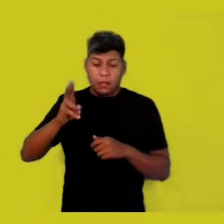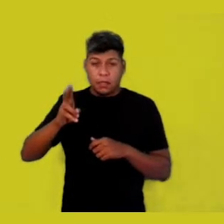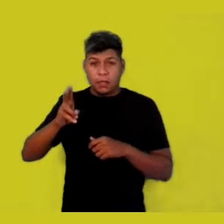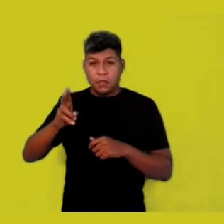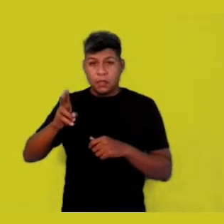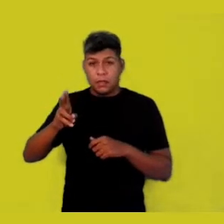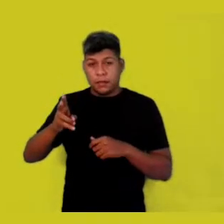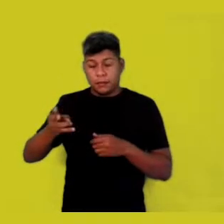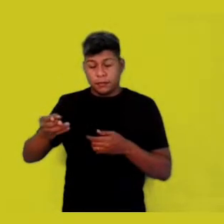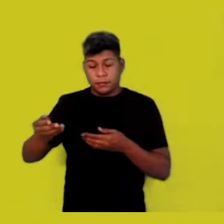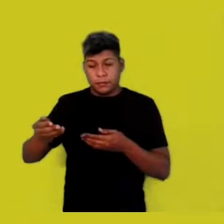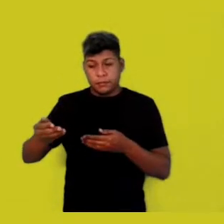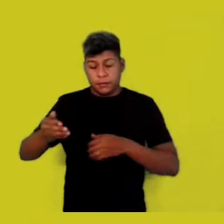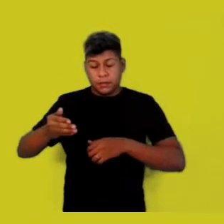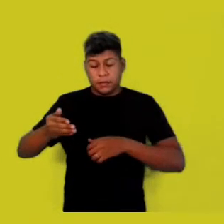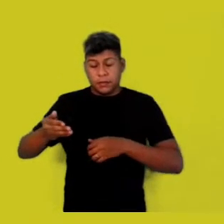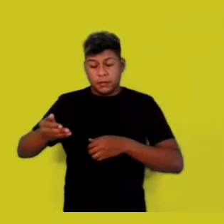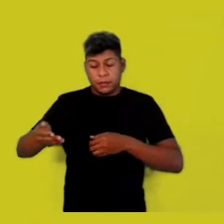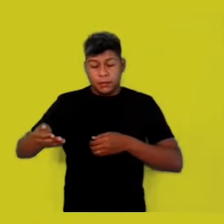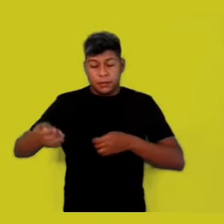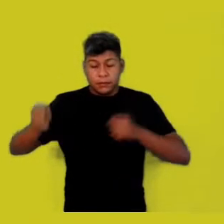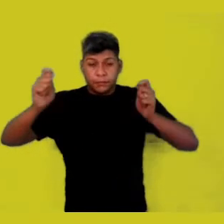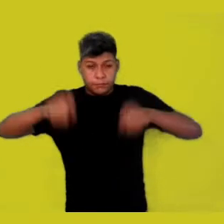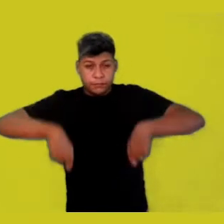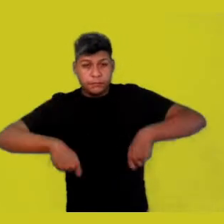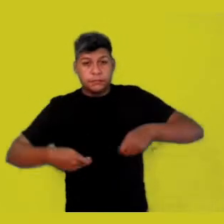or learn from this power of production of communities,